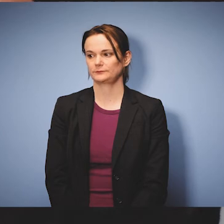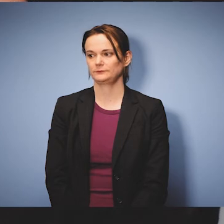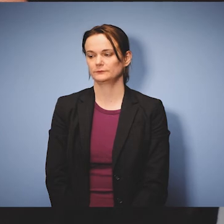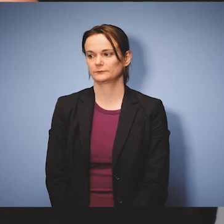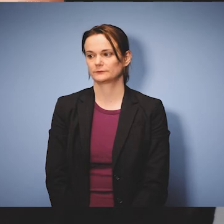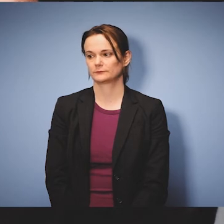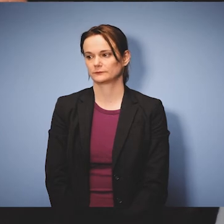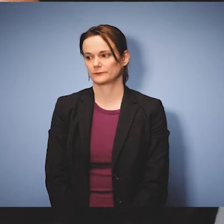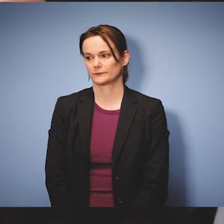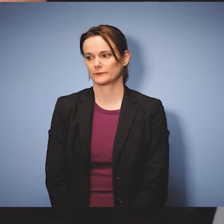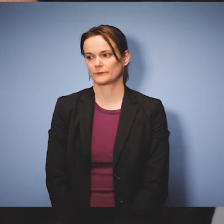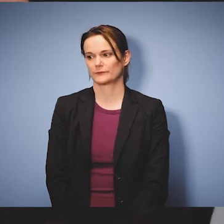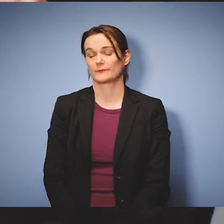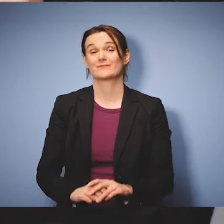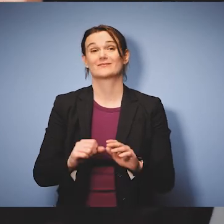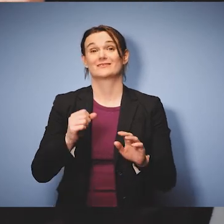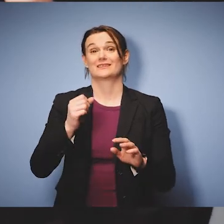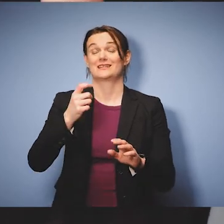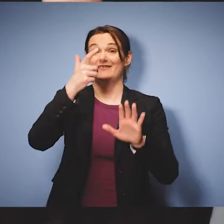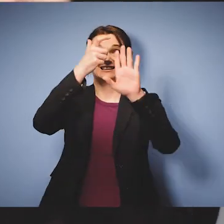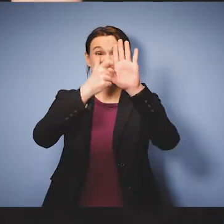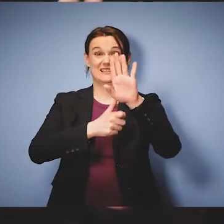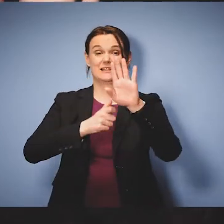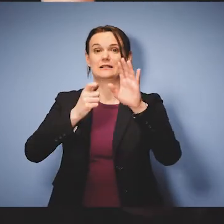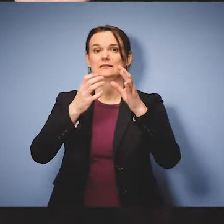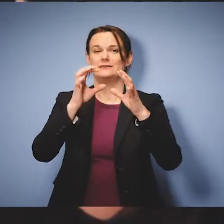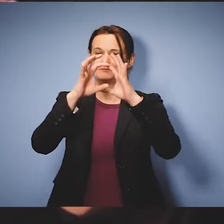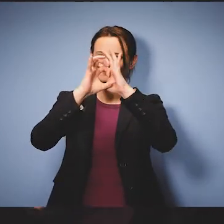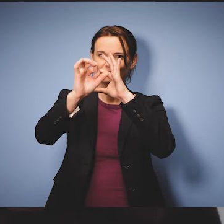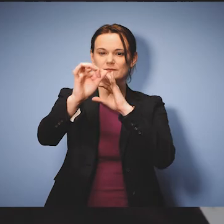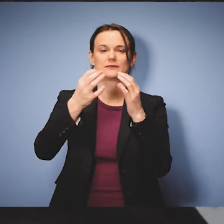make sure that you cut it on a 45. The smaller the hole, the better.